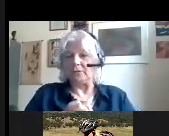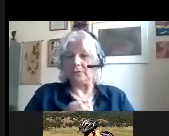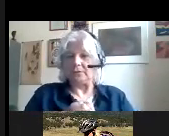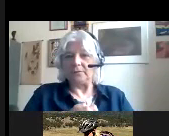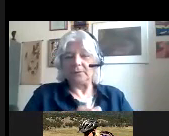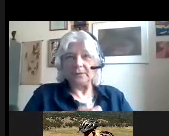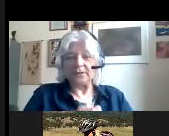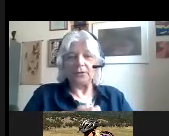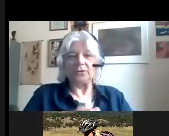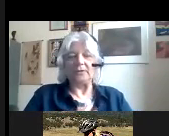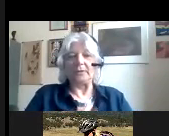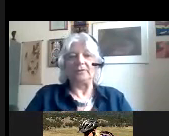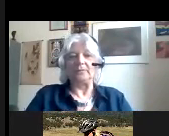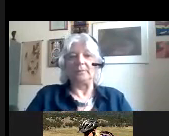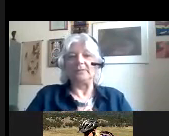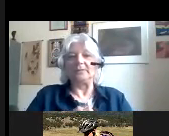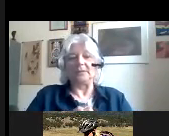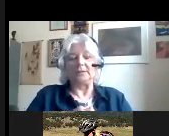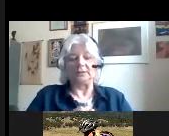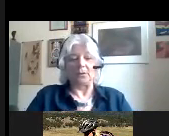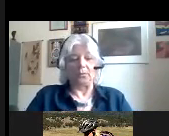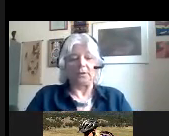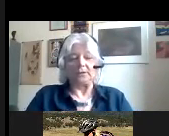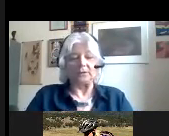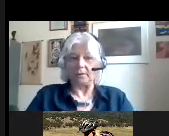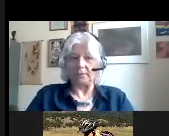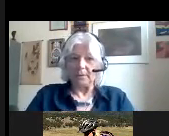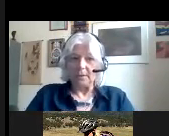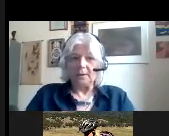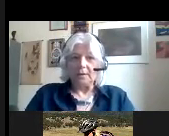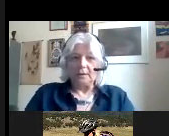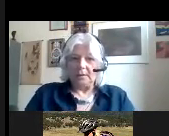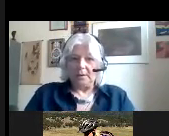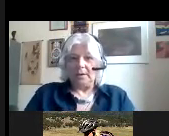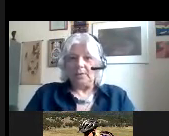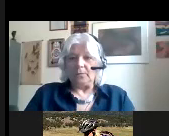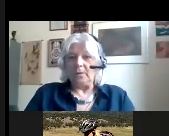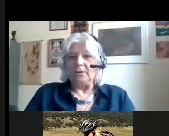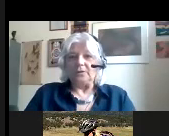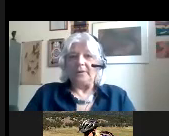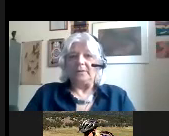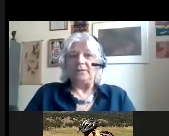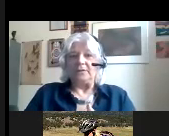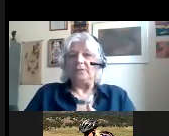institutionalized racism exist is a really good start. And it really just means that systems and